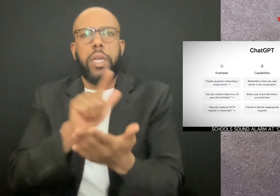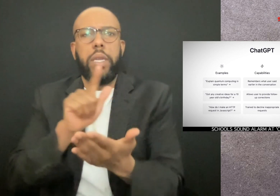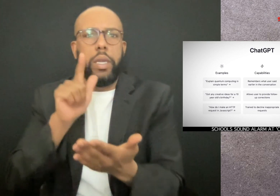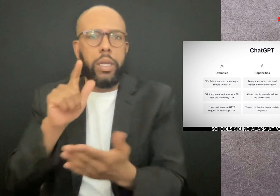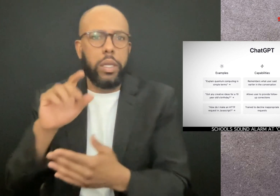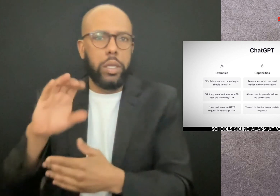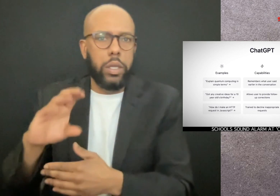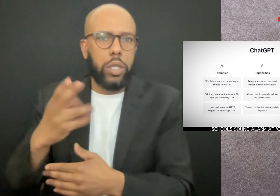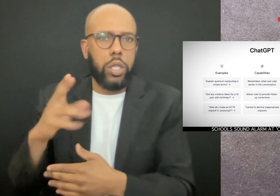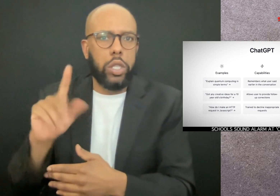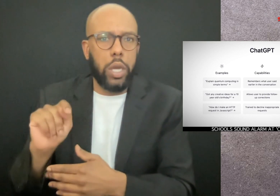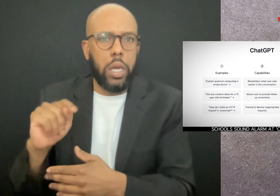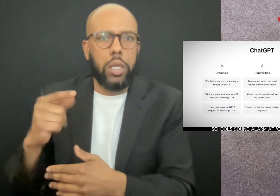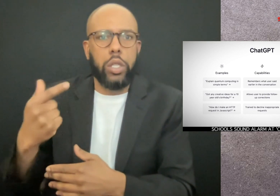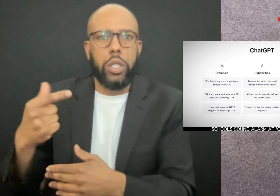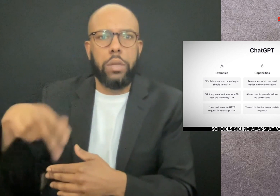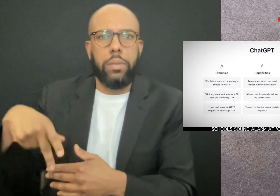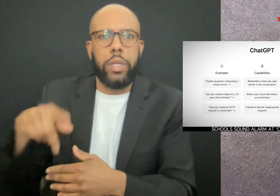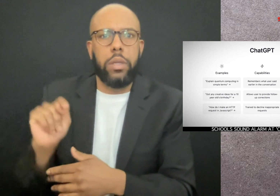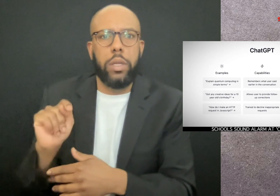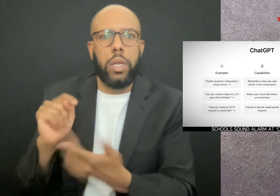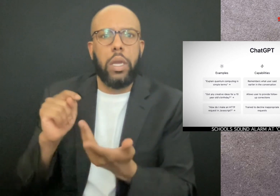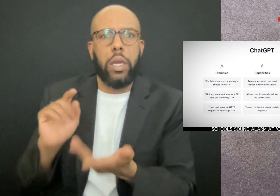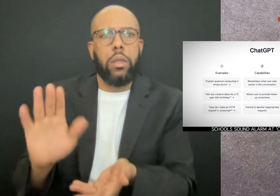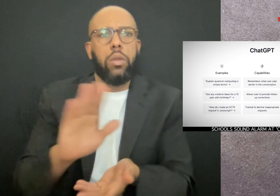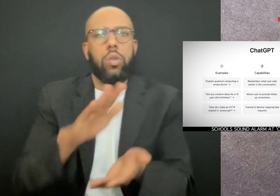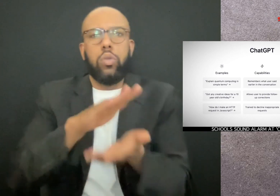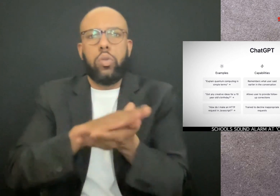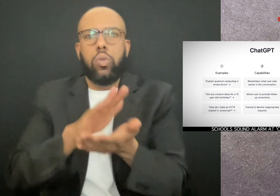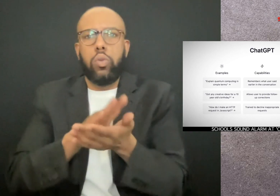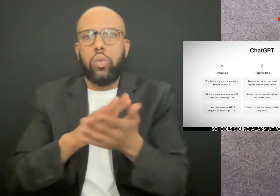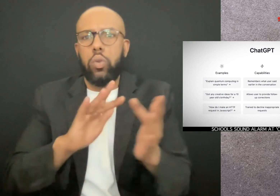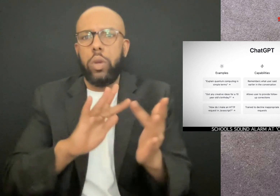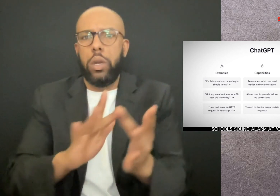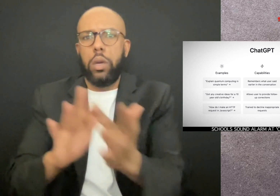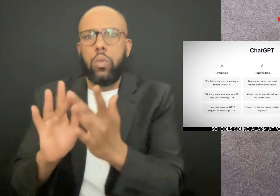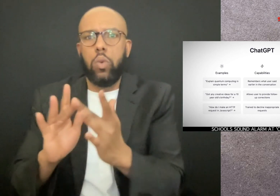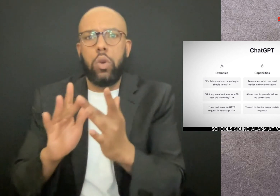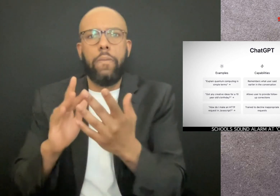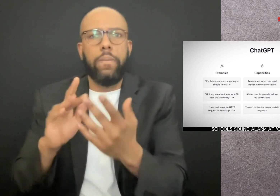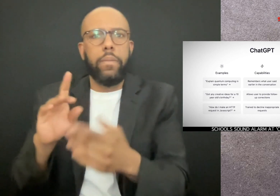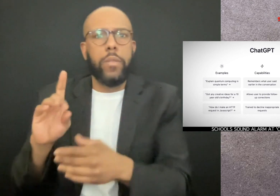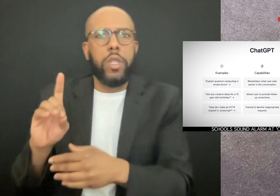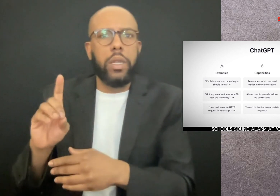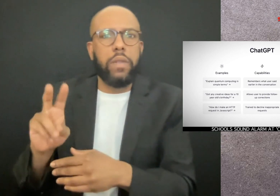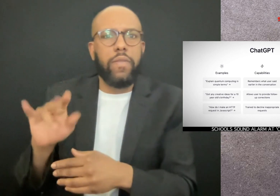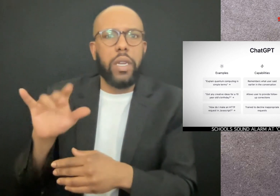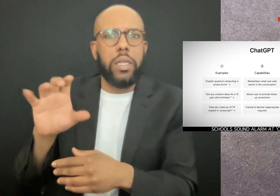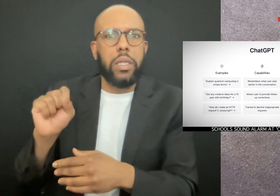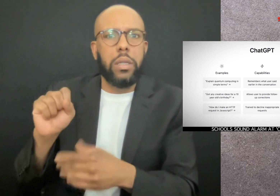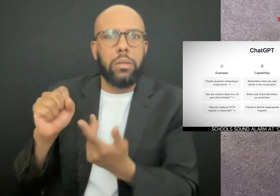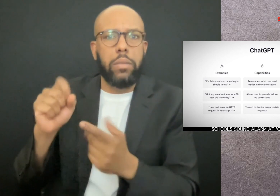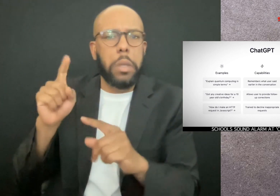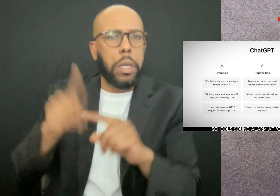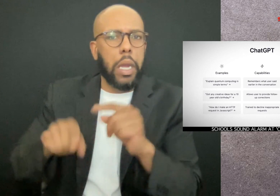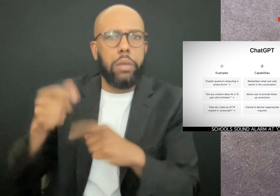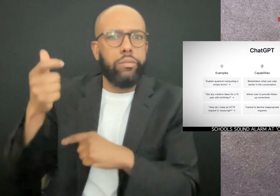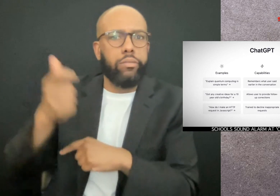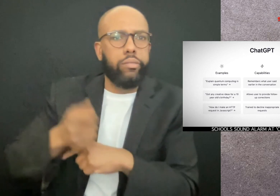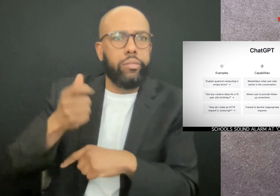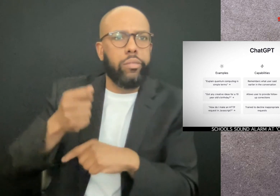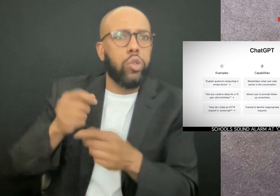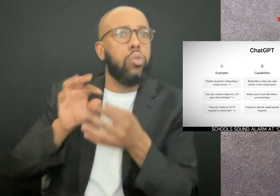New York City public schools banned ChatGPT on school network devices due to concerns about